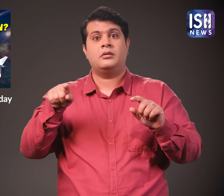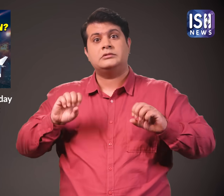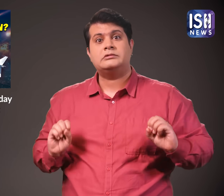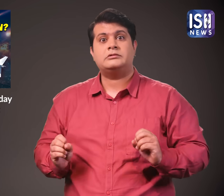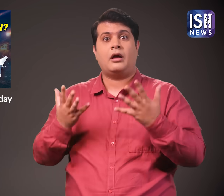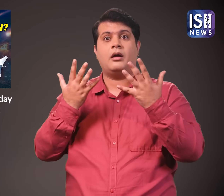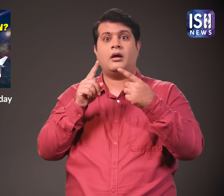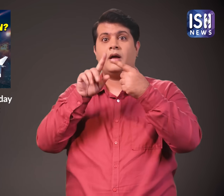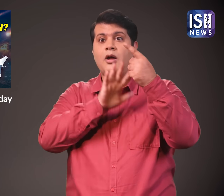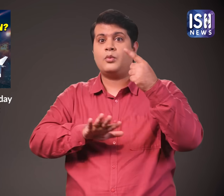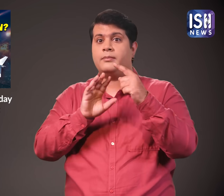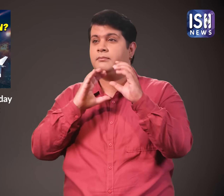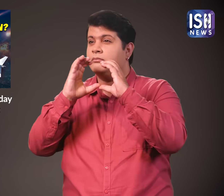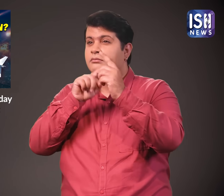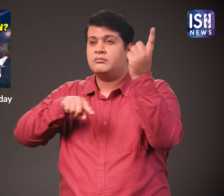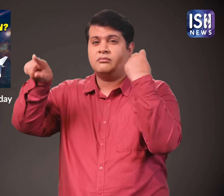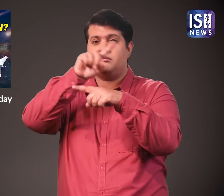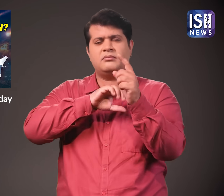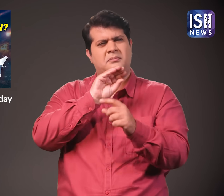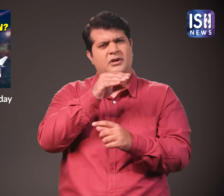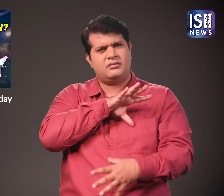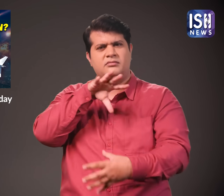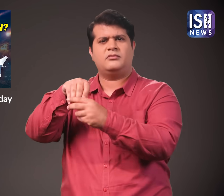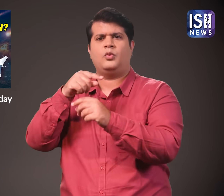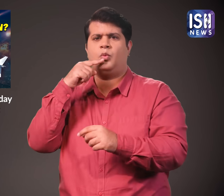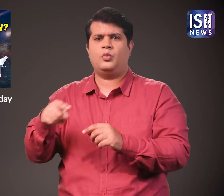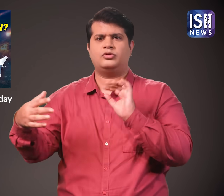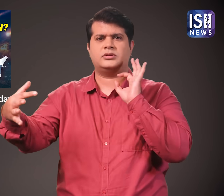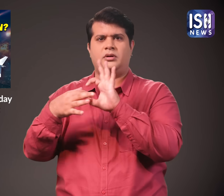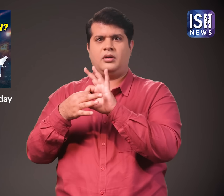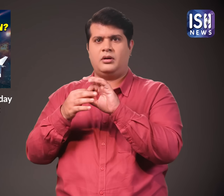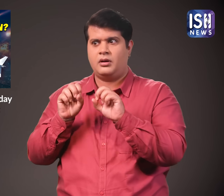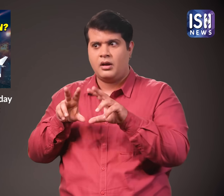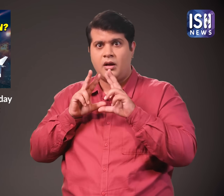She has now suggested that Europe join hands with Russia. Shocking!